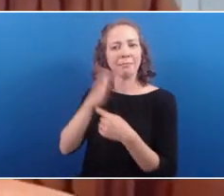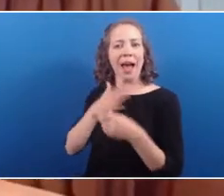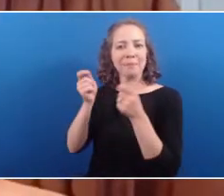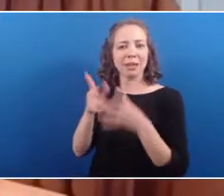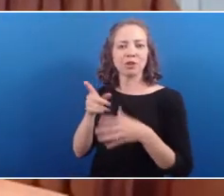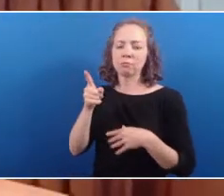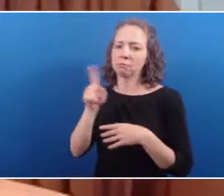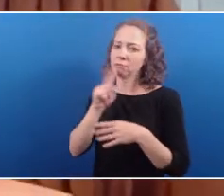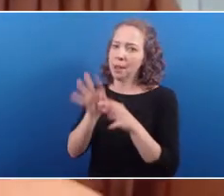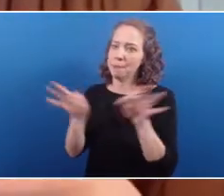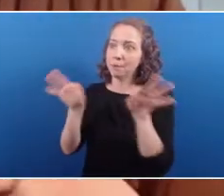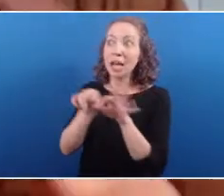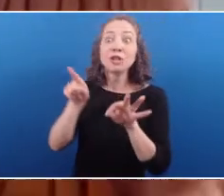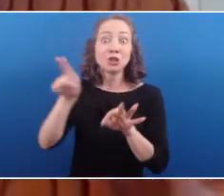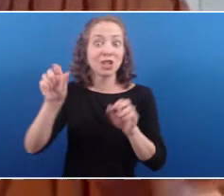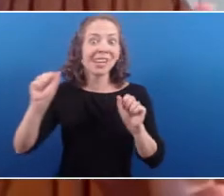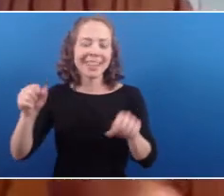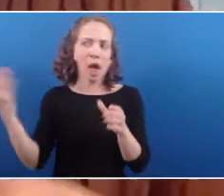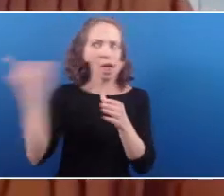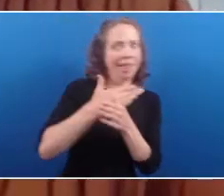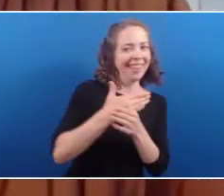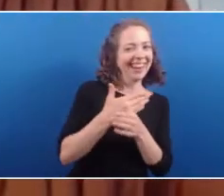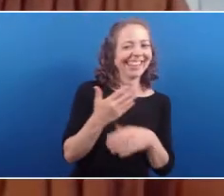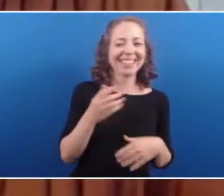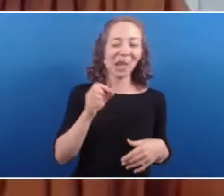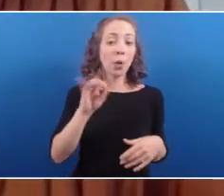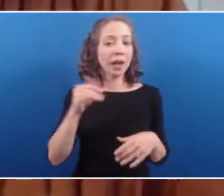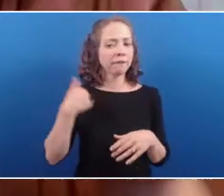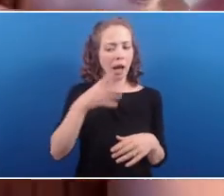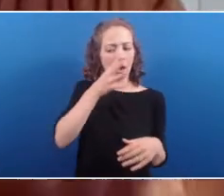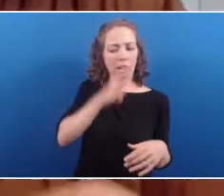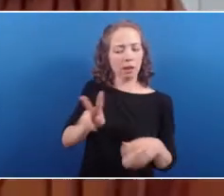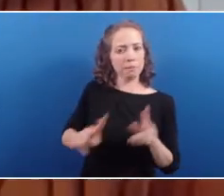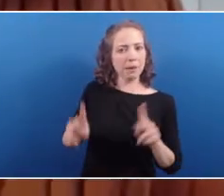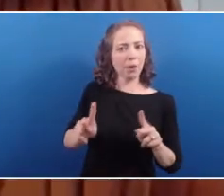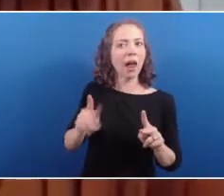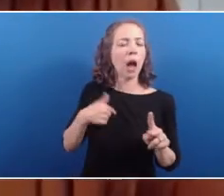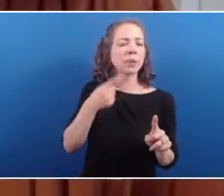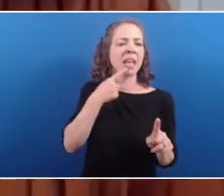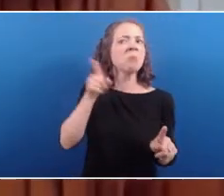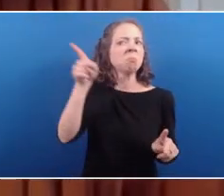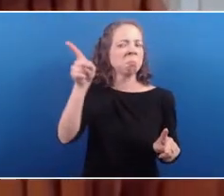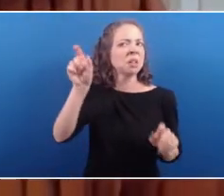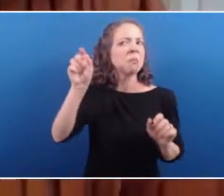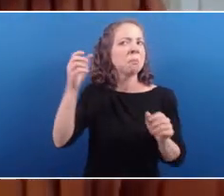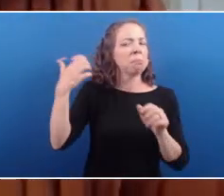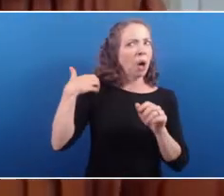it onto my desktop even with other people I might ask, I might quiet those notifications down.